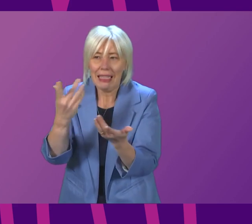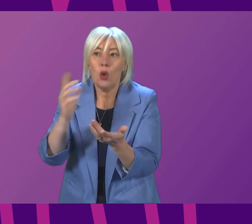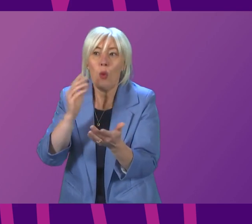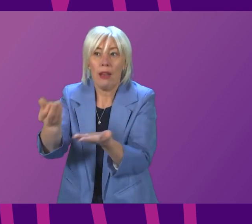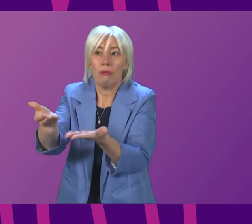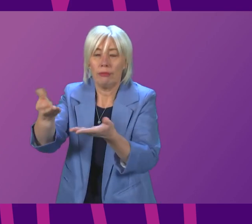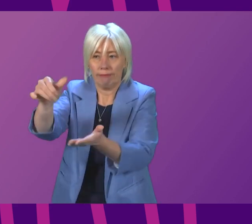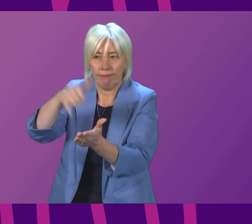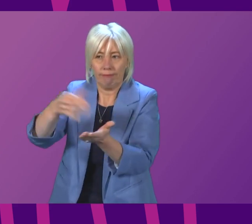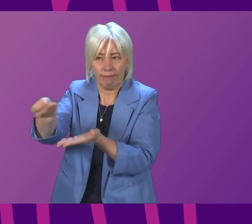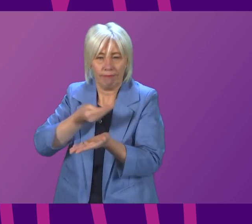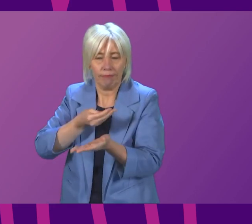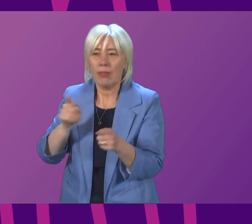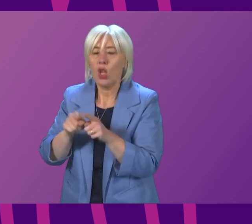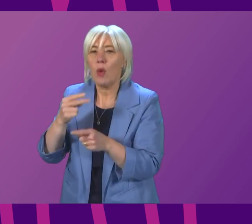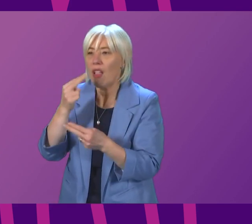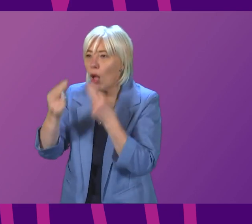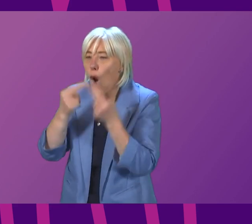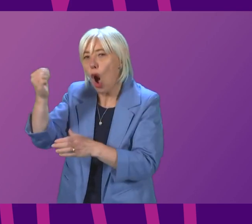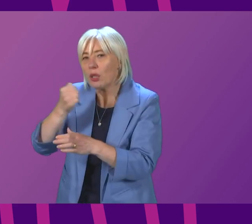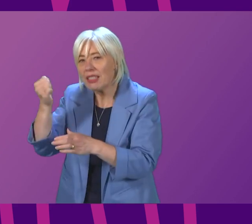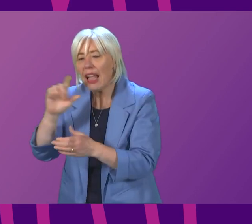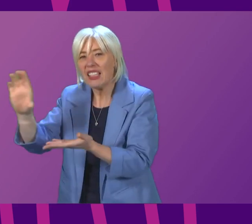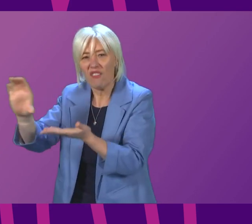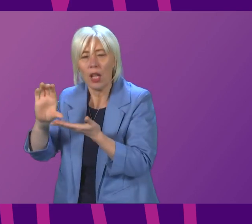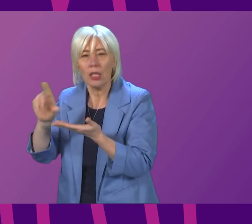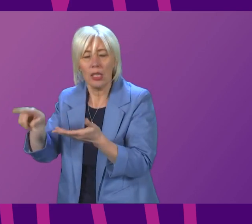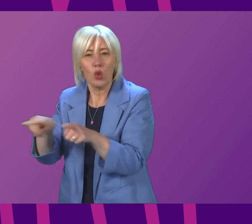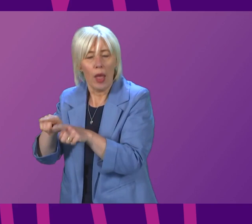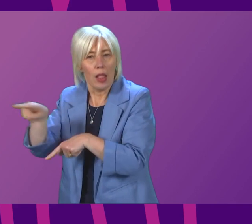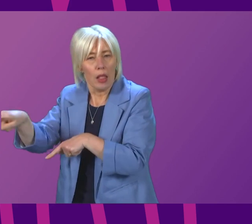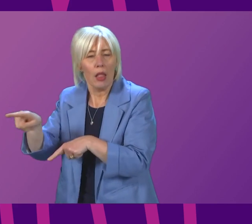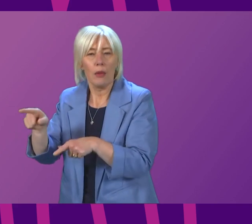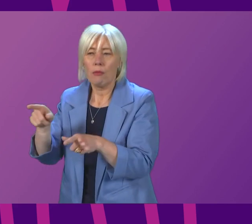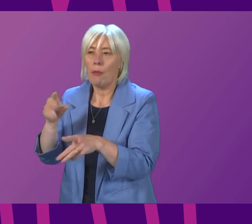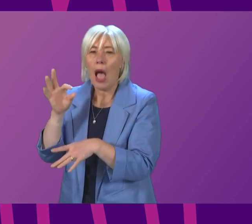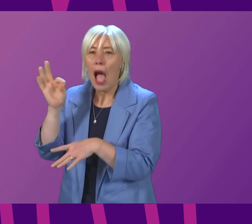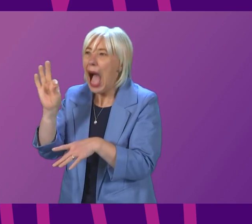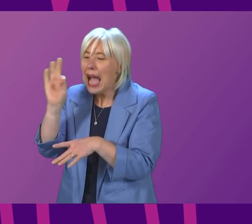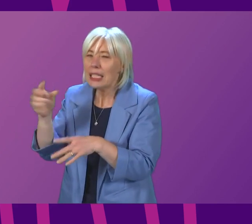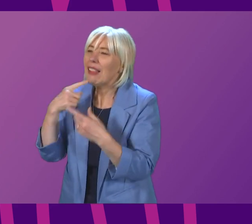With the hospitality fund, for example, businesses are being asked only to complete a declaration,